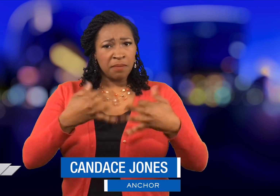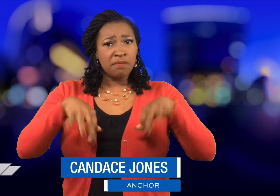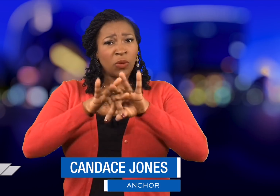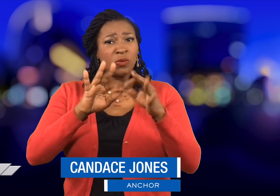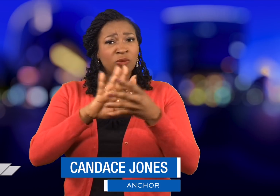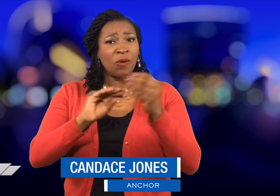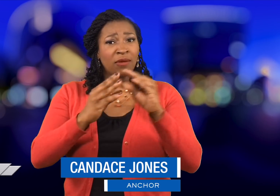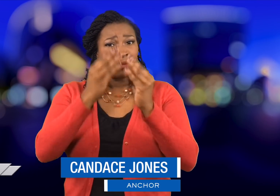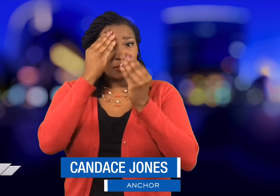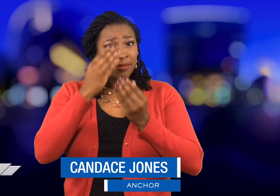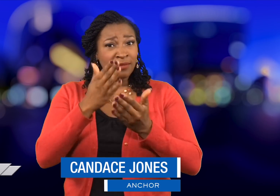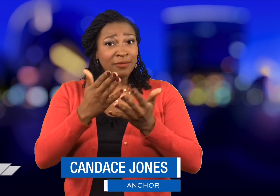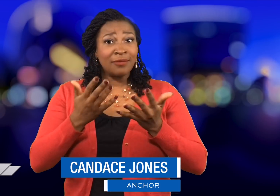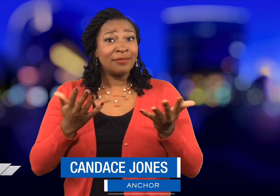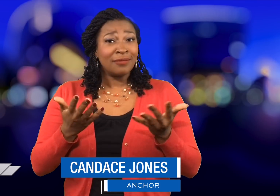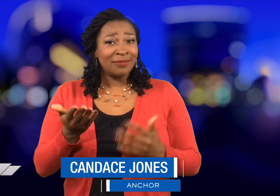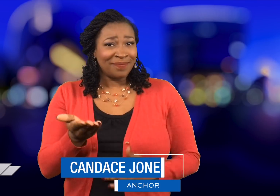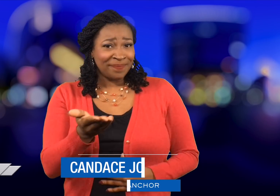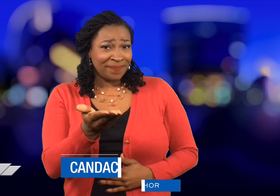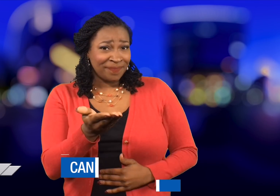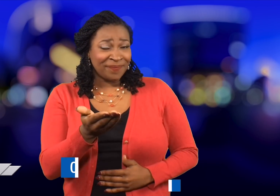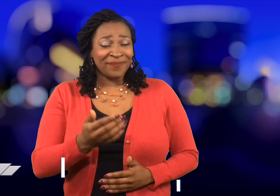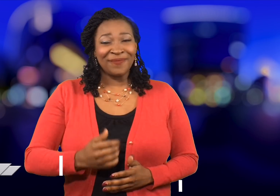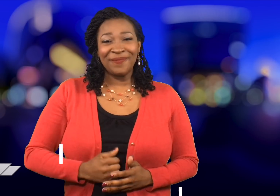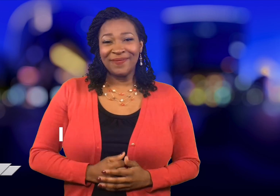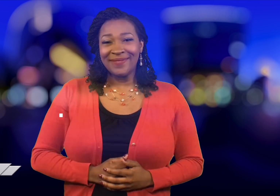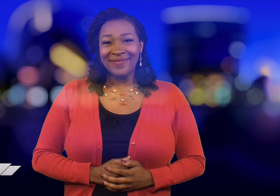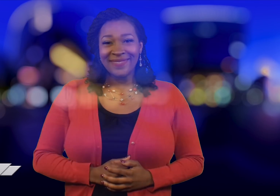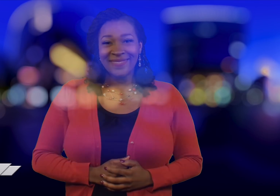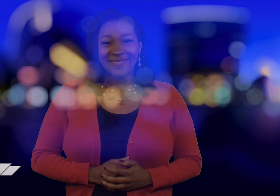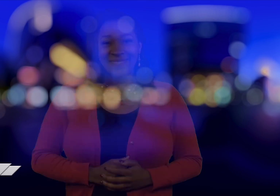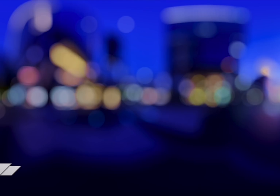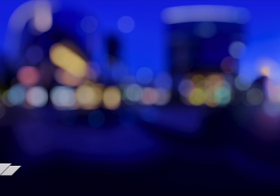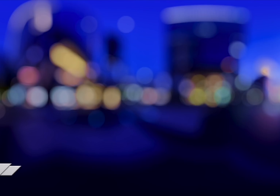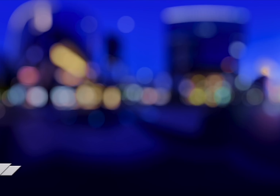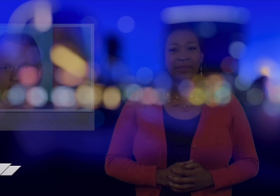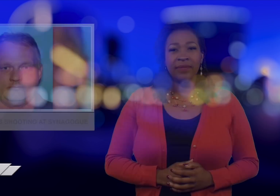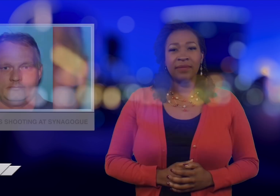Here are your top stories for the day.